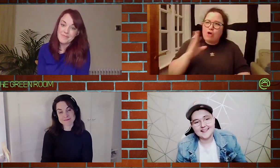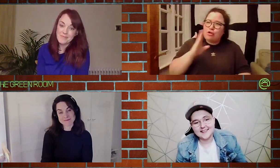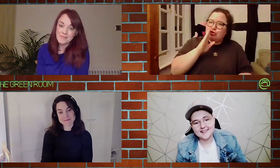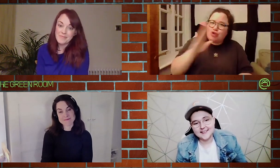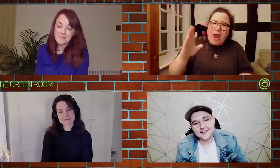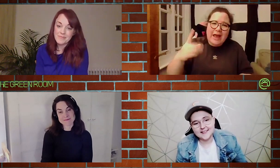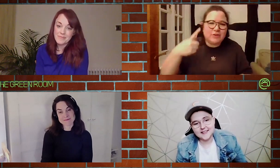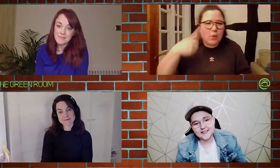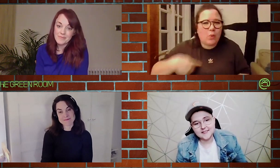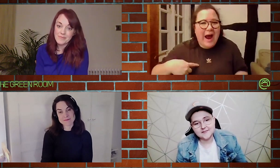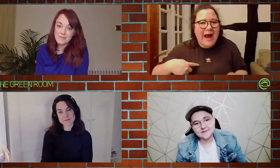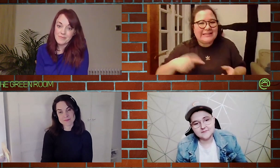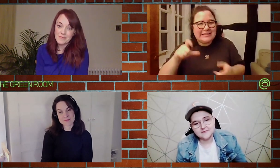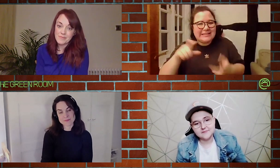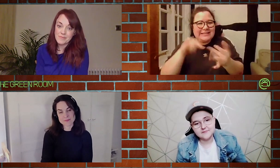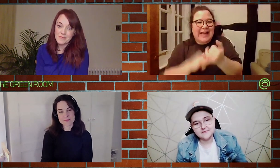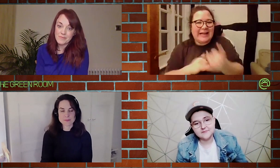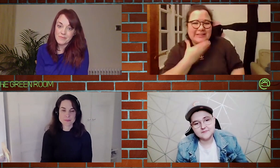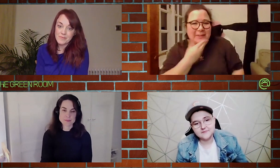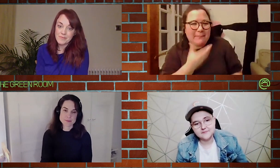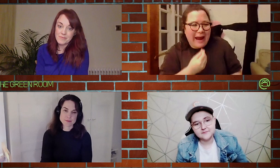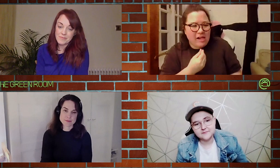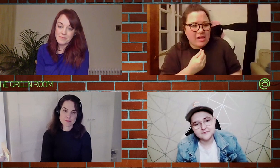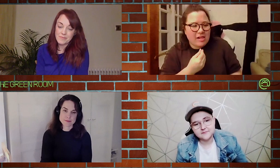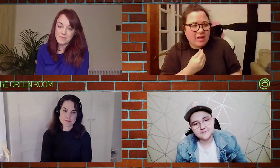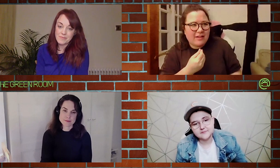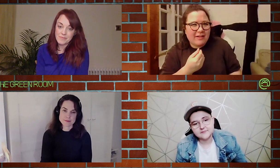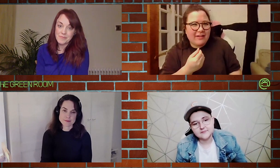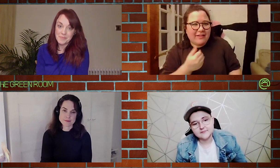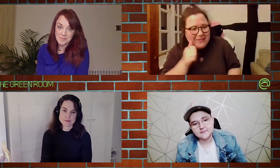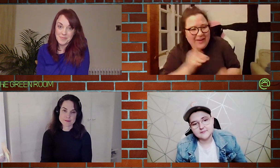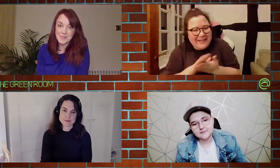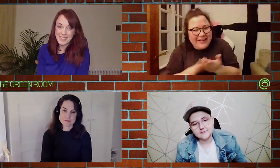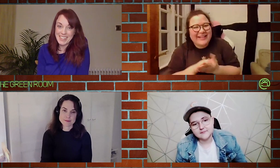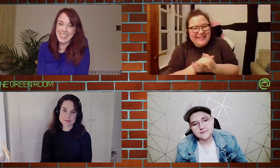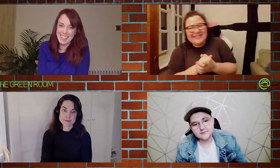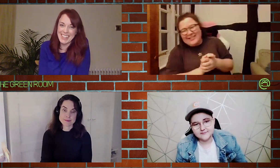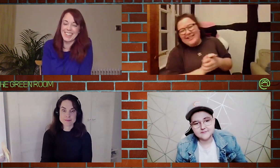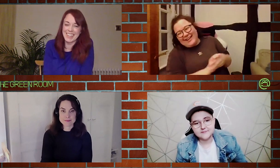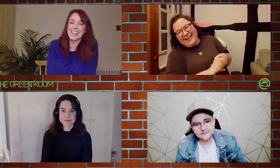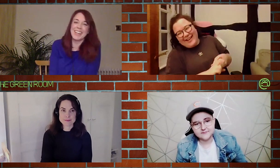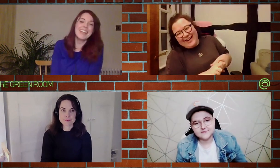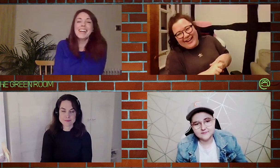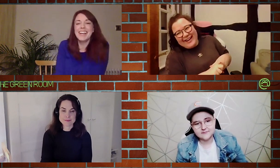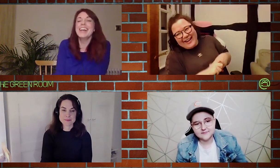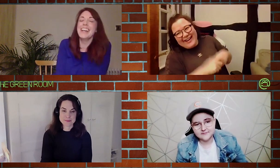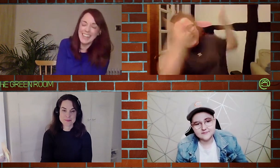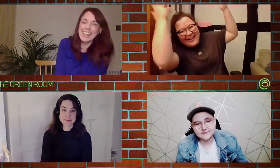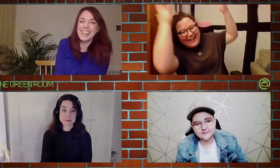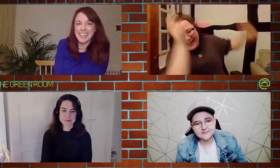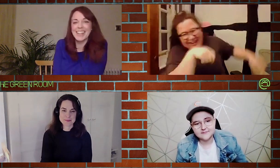everything is designed for straight white cis men. That's not the primary audience all the time.